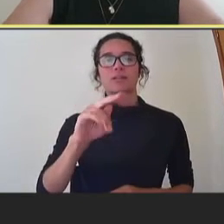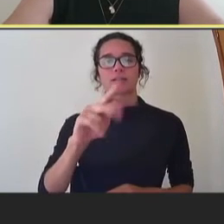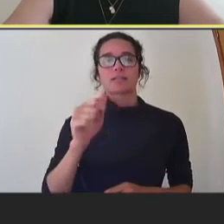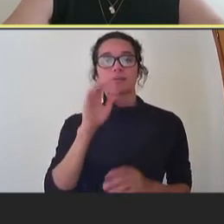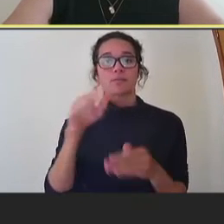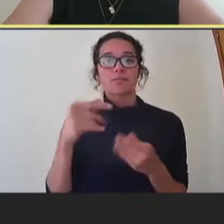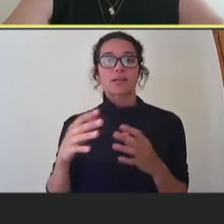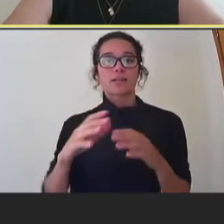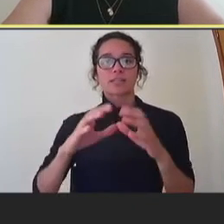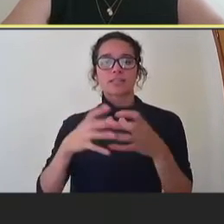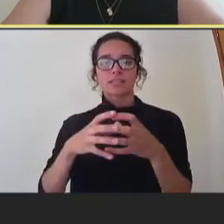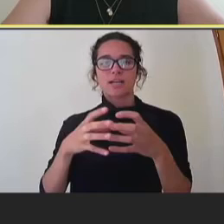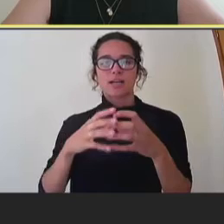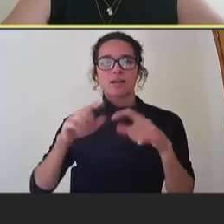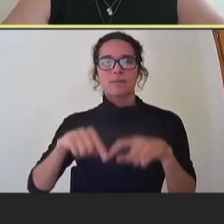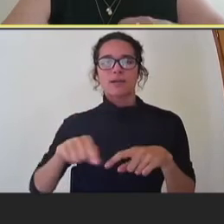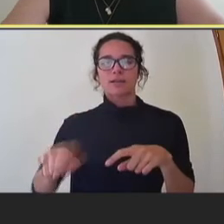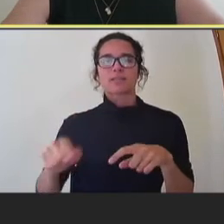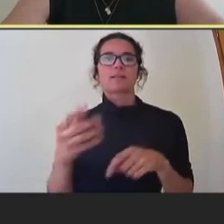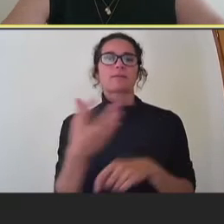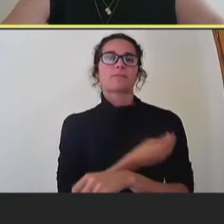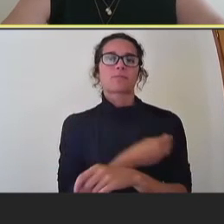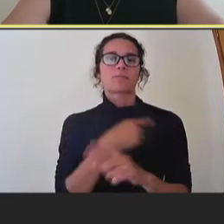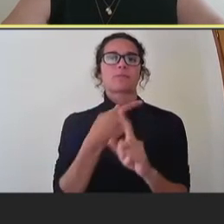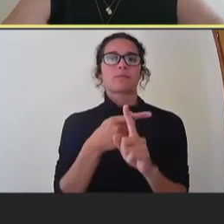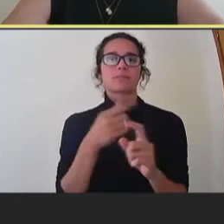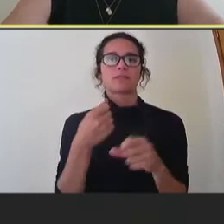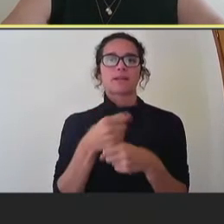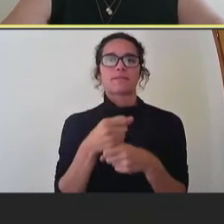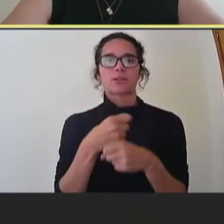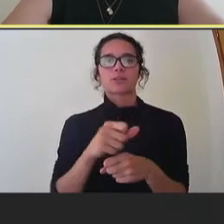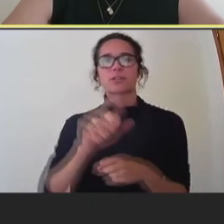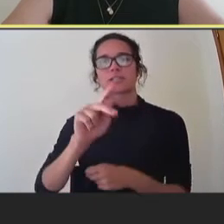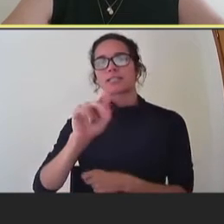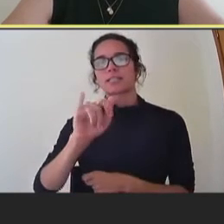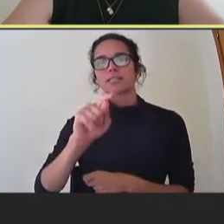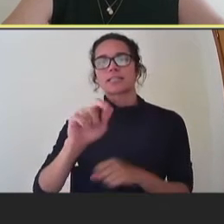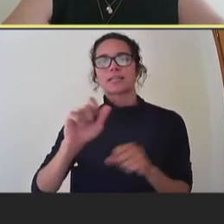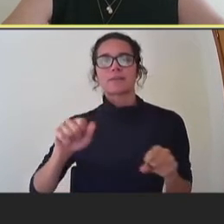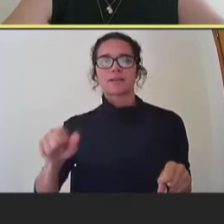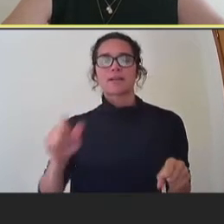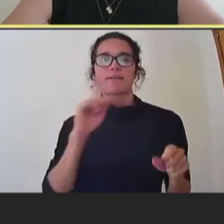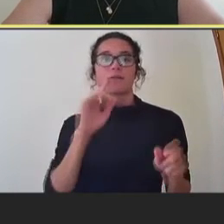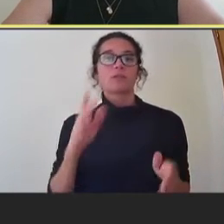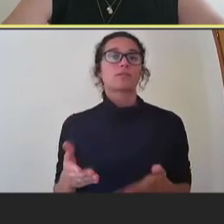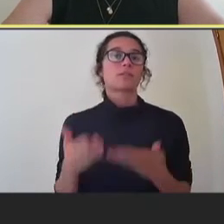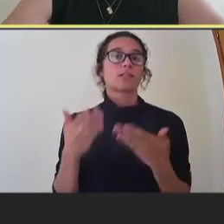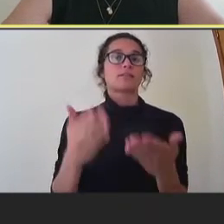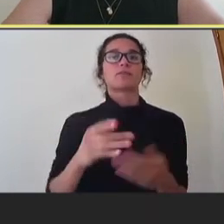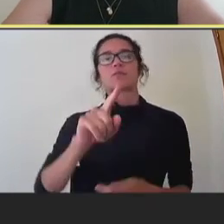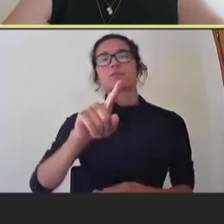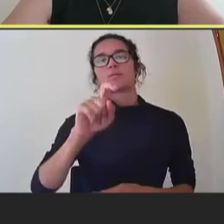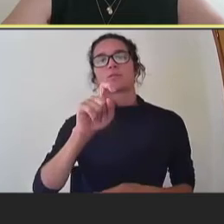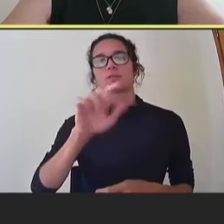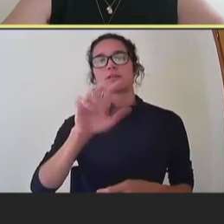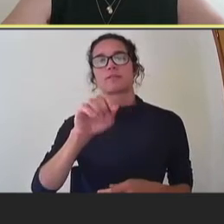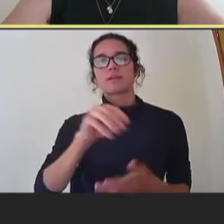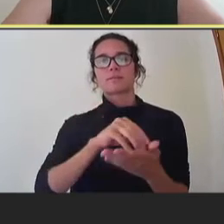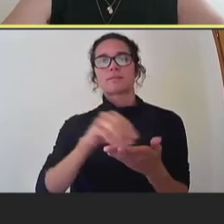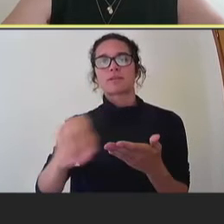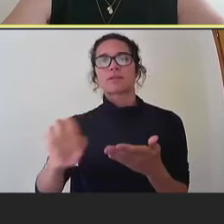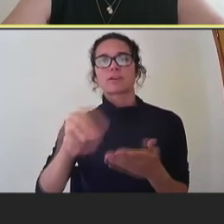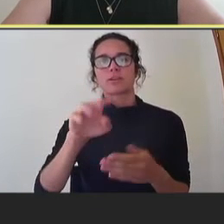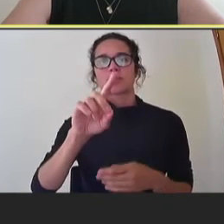adjuvant manufacturing capacity to be able to deliver 150 million doses of the vaccine in the